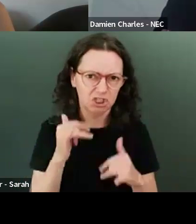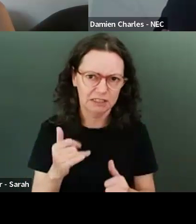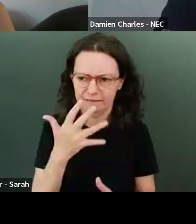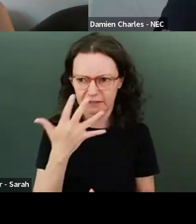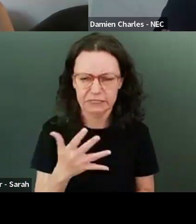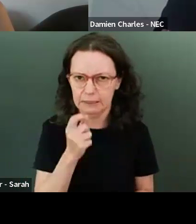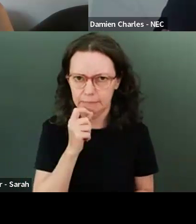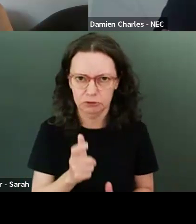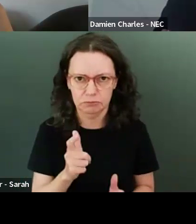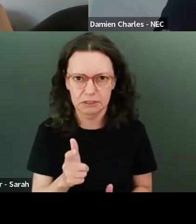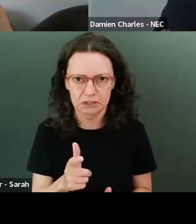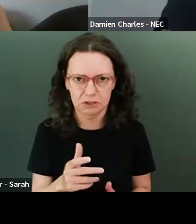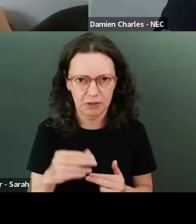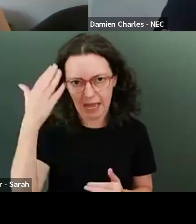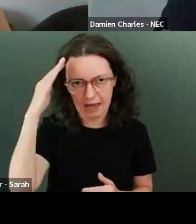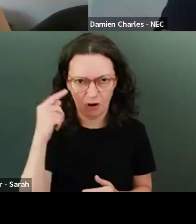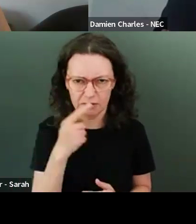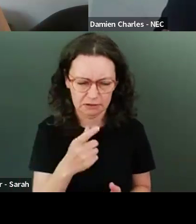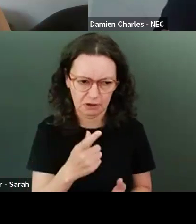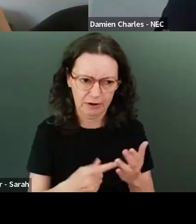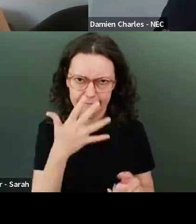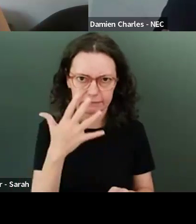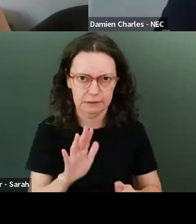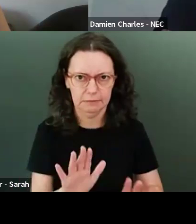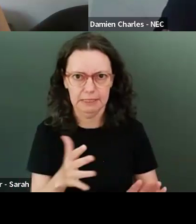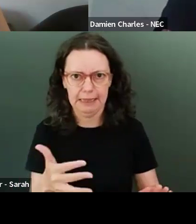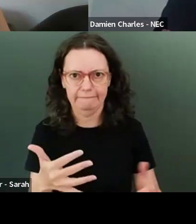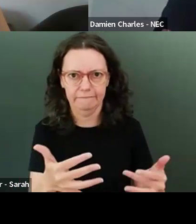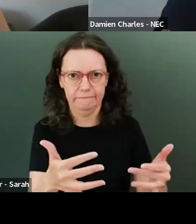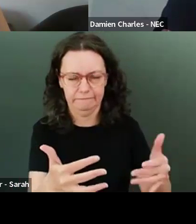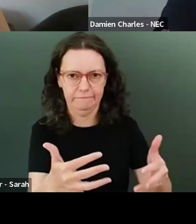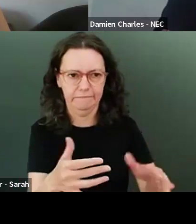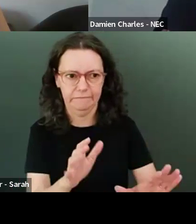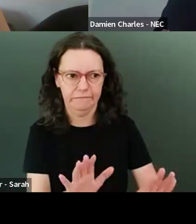olds through an adult lens, they're 15 so